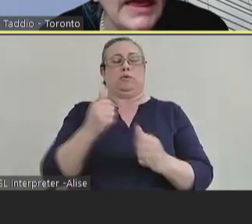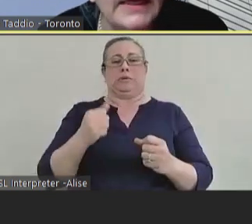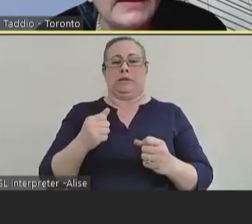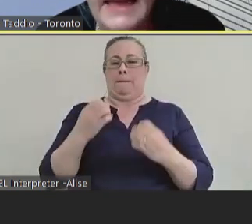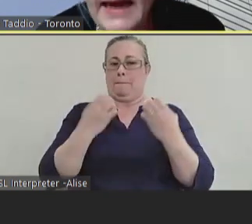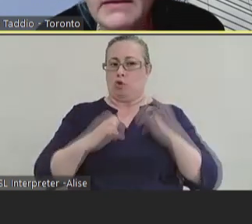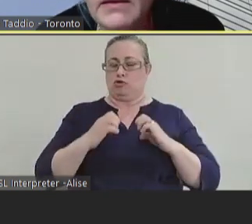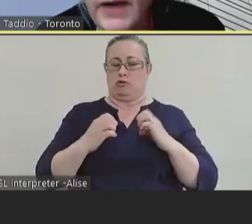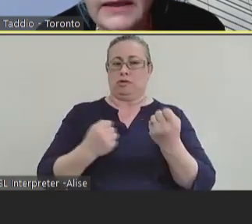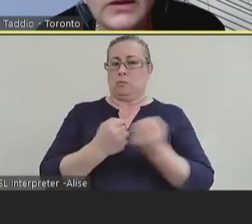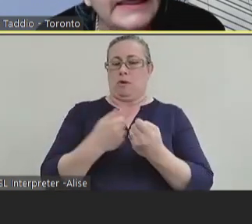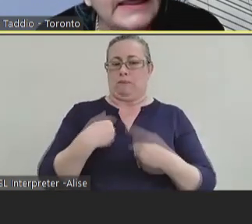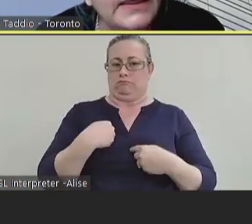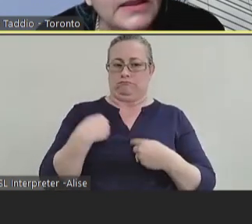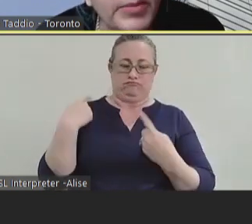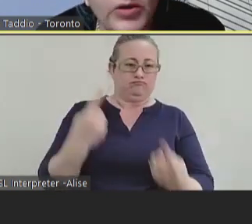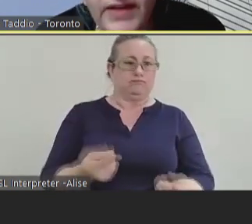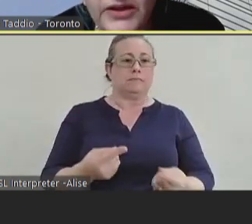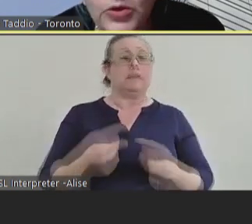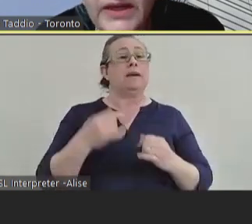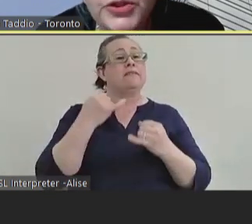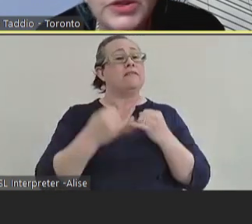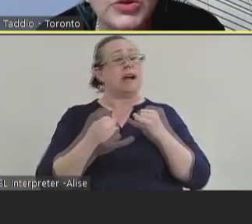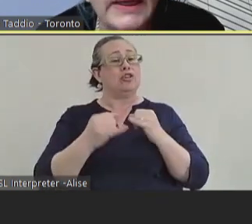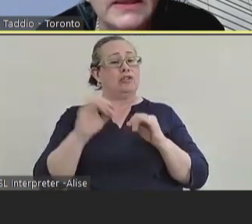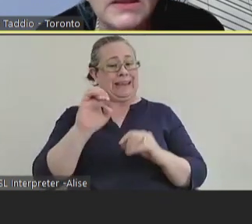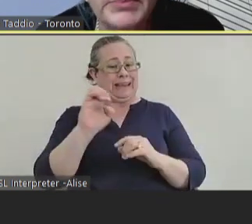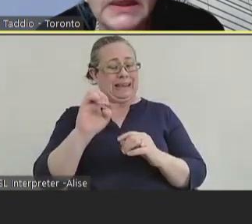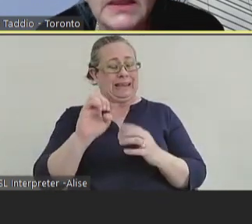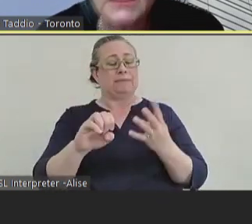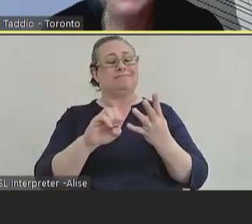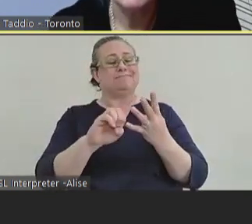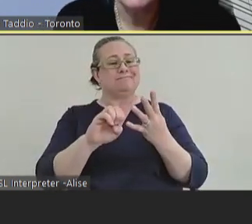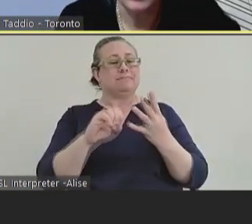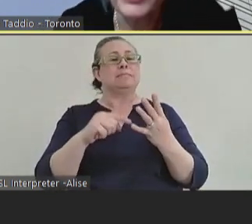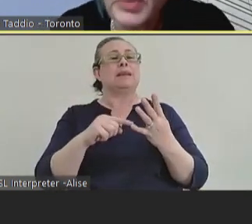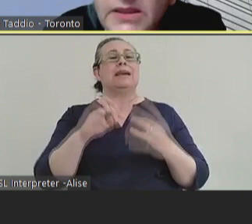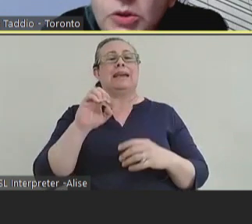And the end, the final E is about evaluation. So, again, something that's in all the places